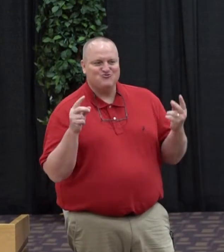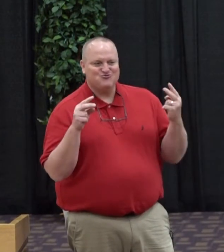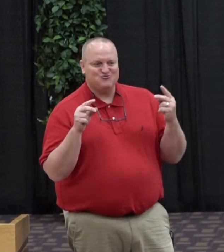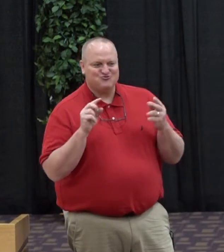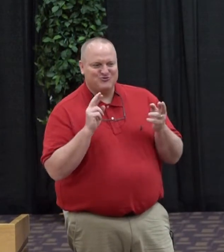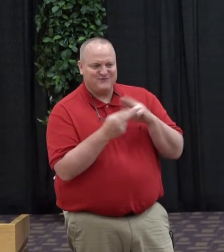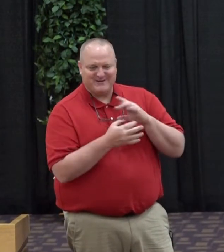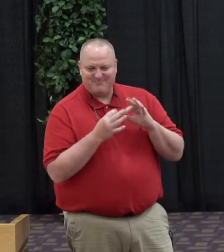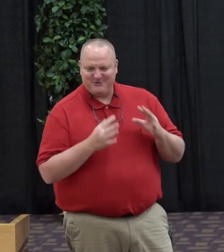Hi!